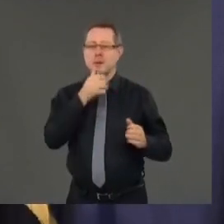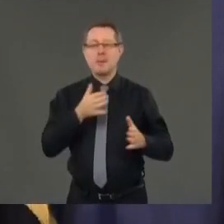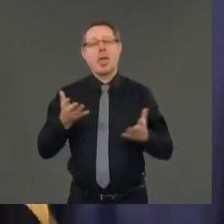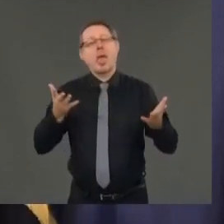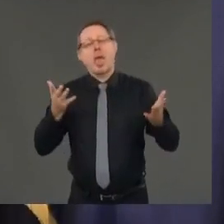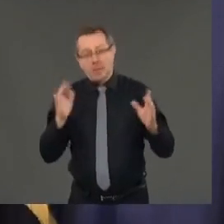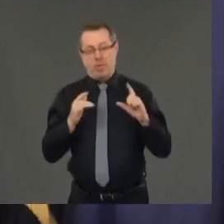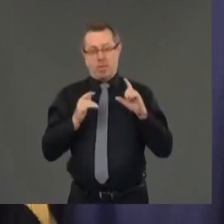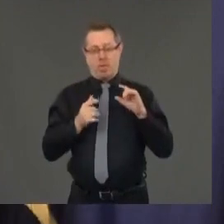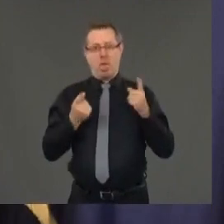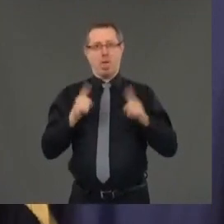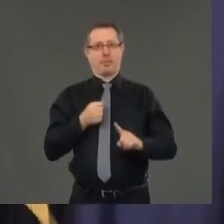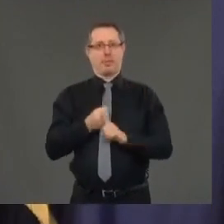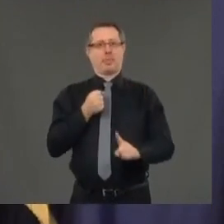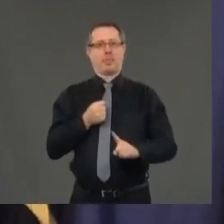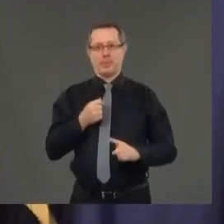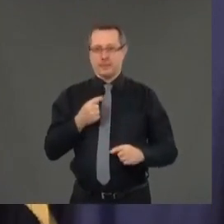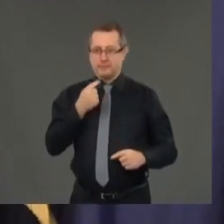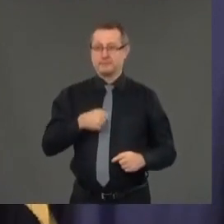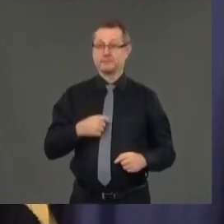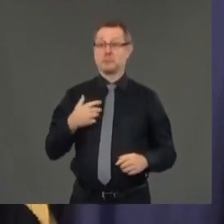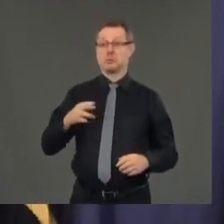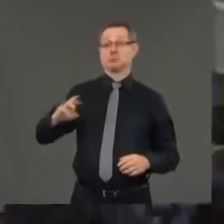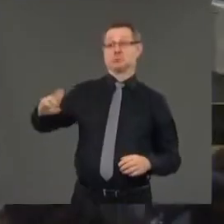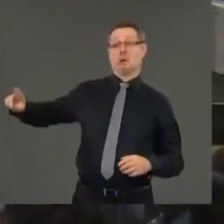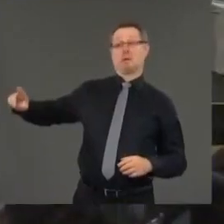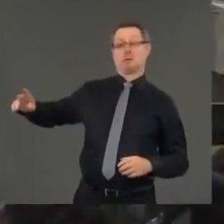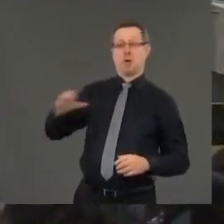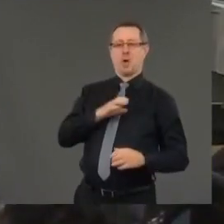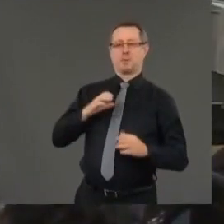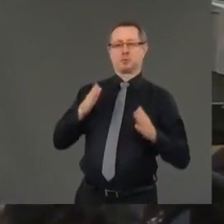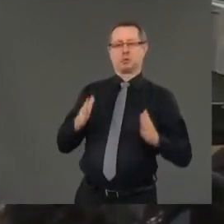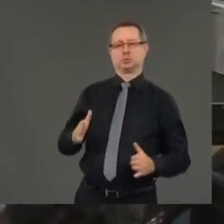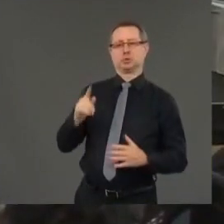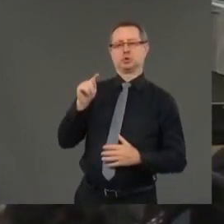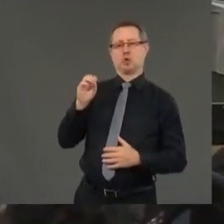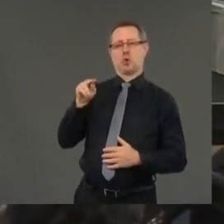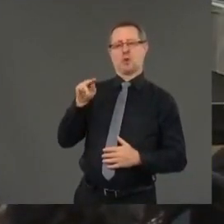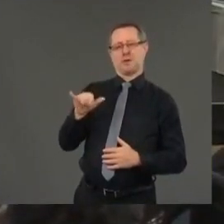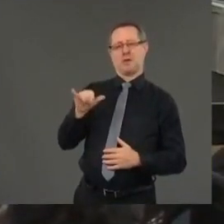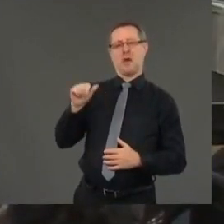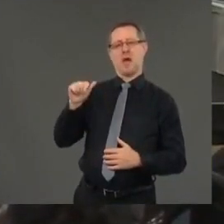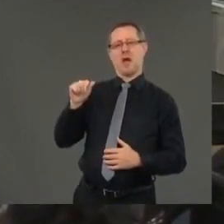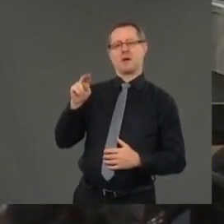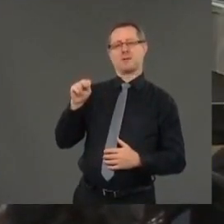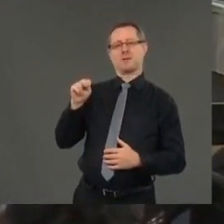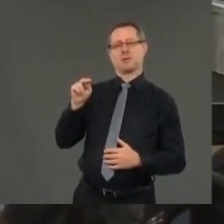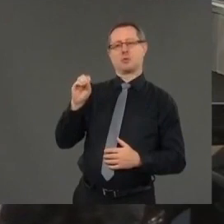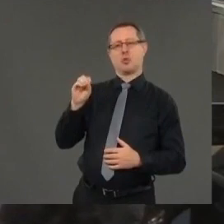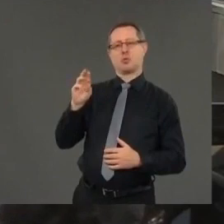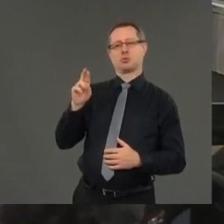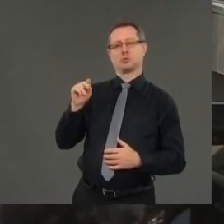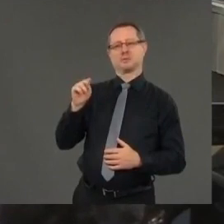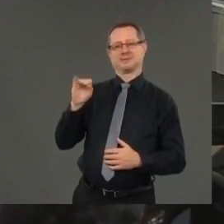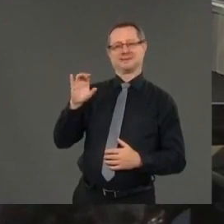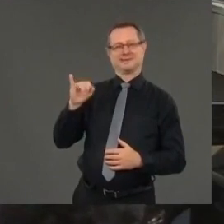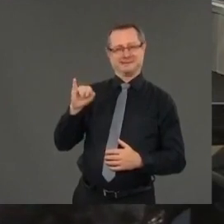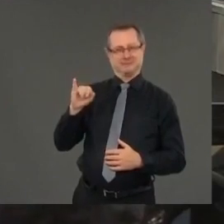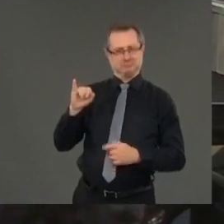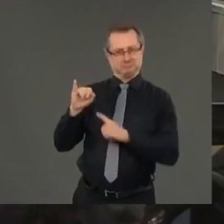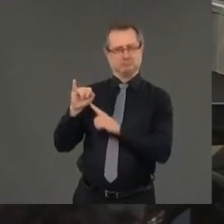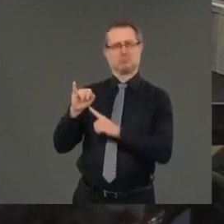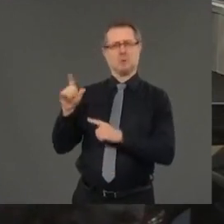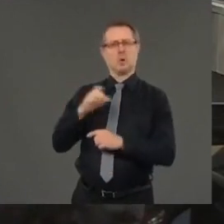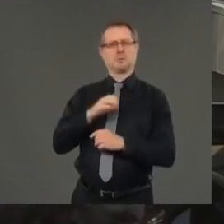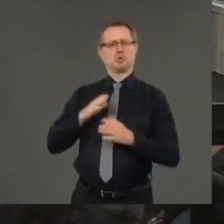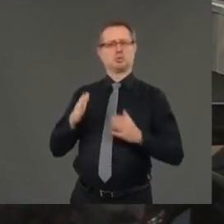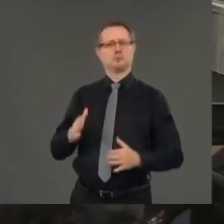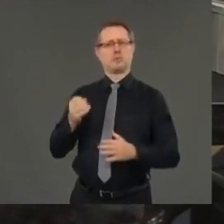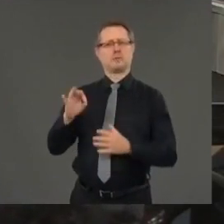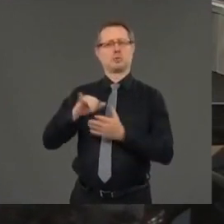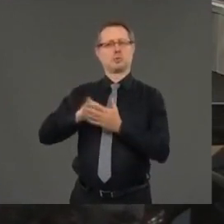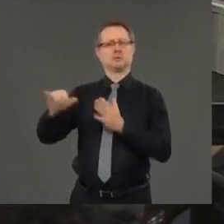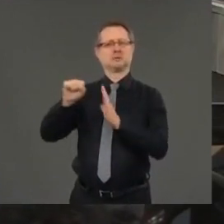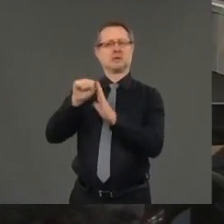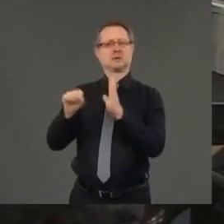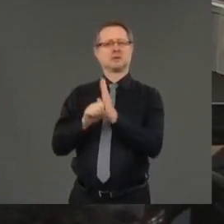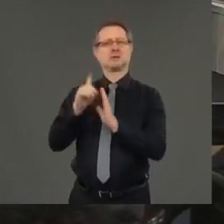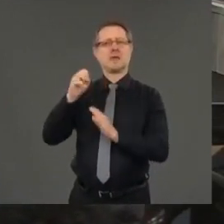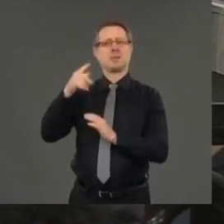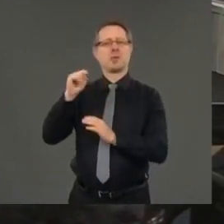DAY.